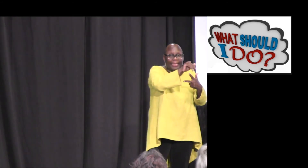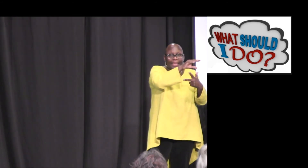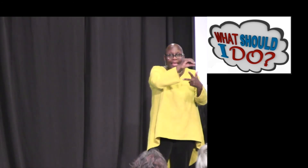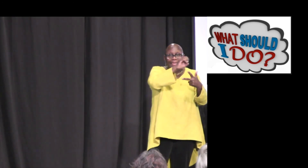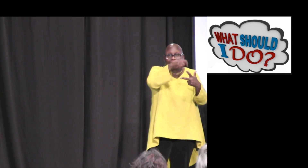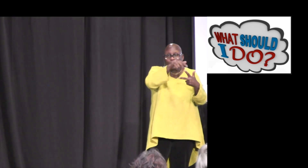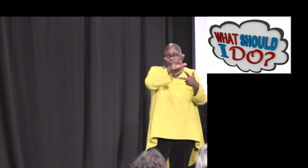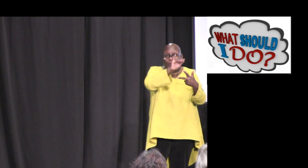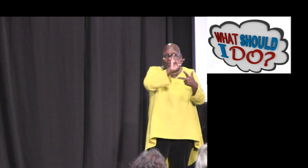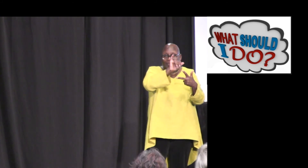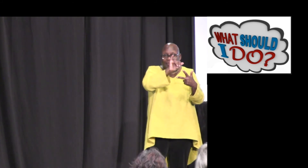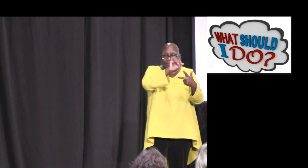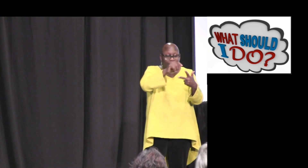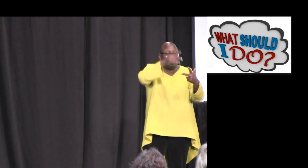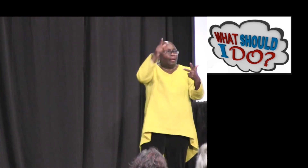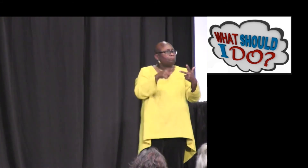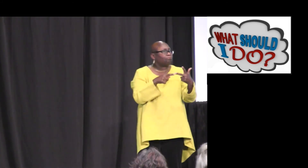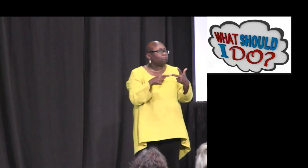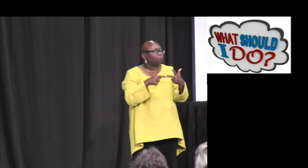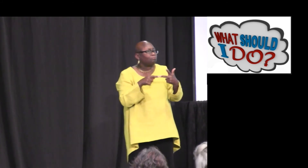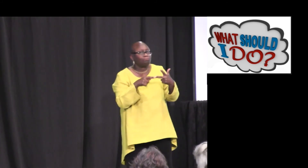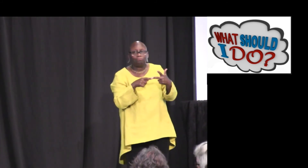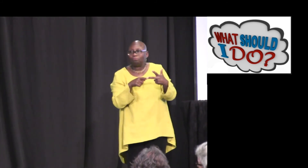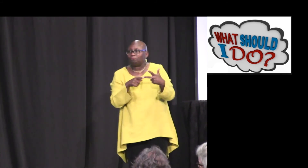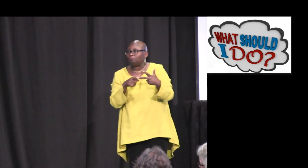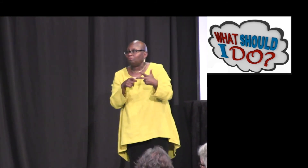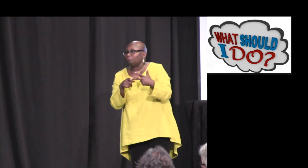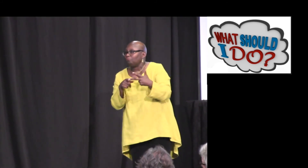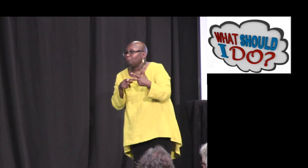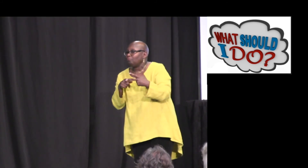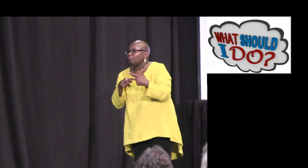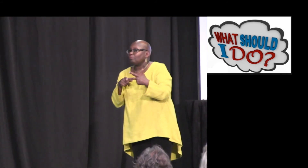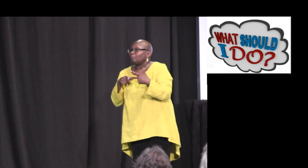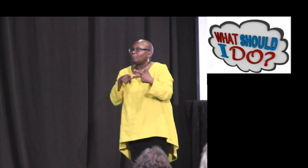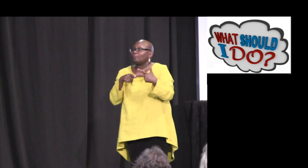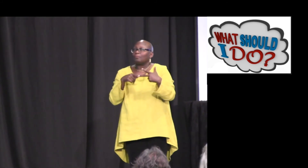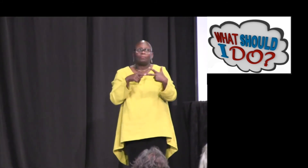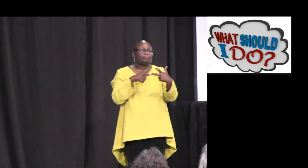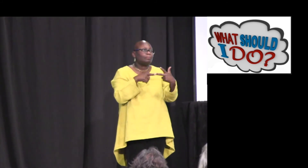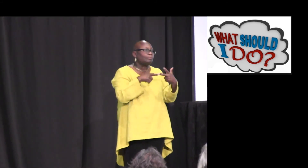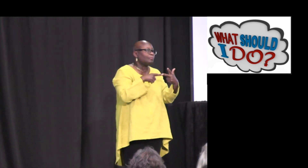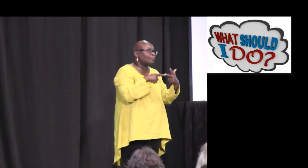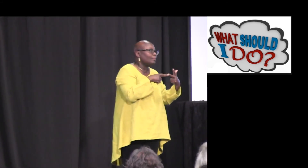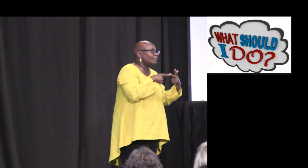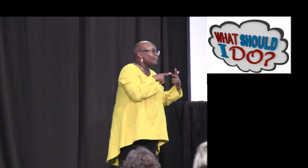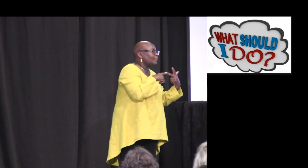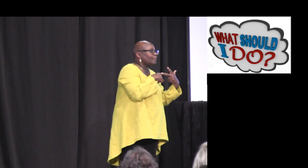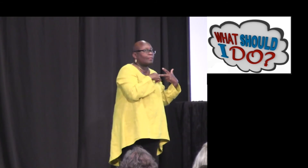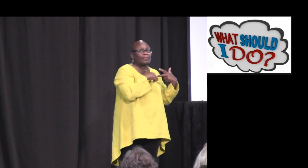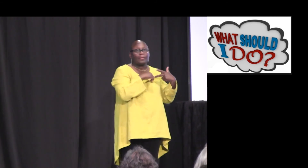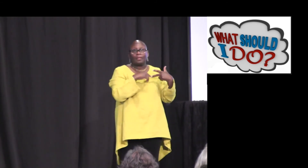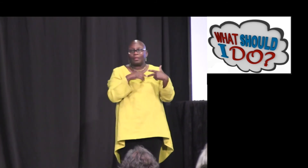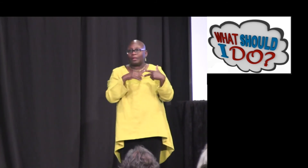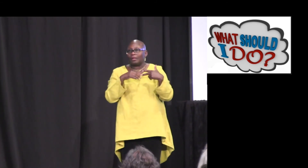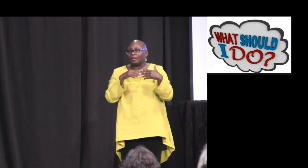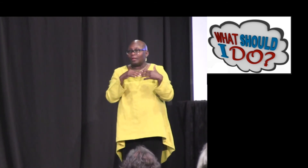Wow, time is going fast and we're coming to an end. I'm sure you're wondering what you do next.